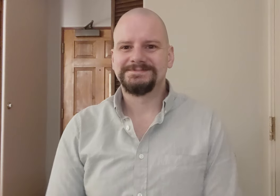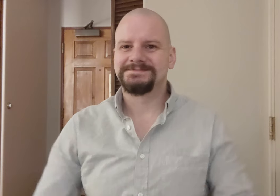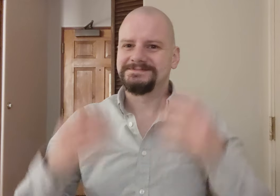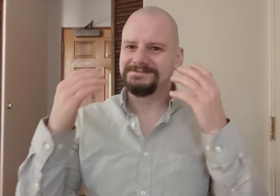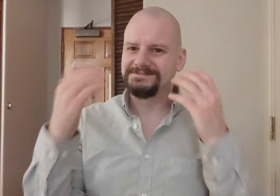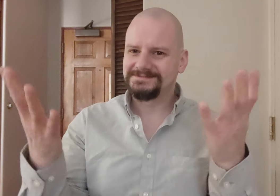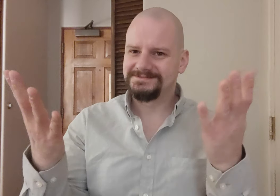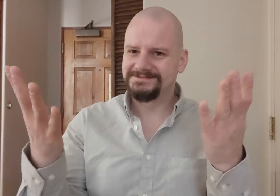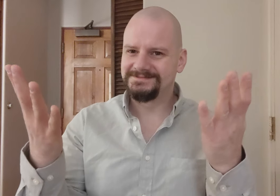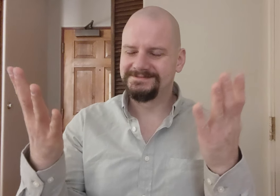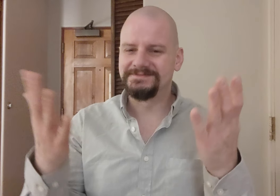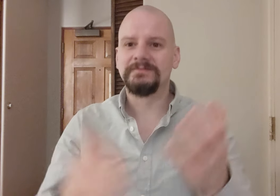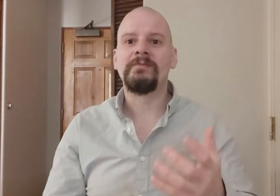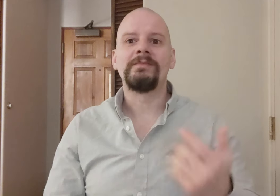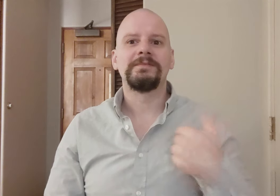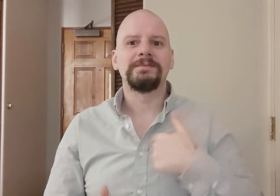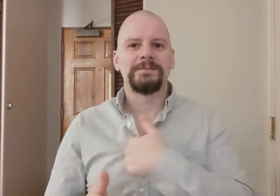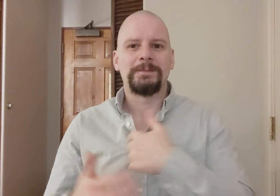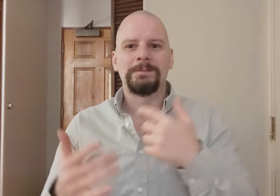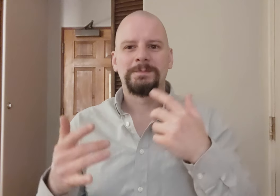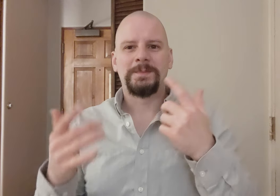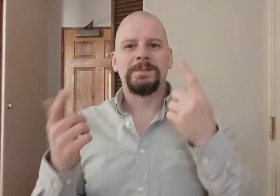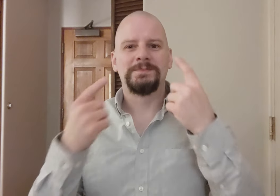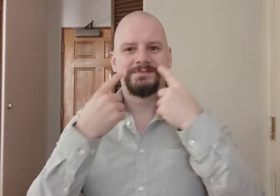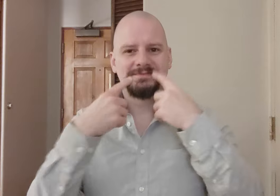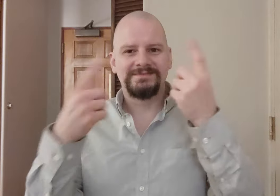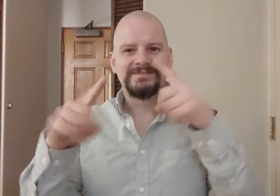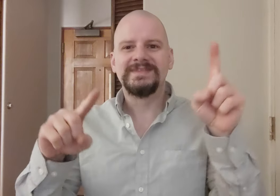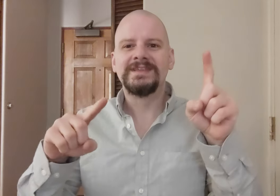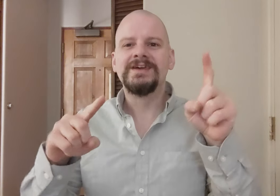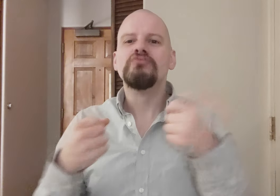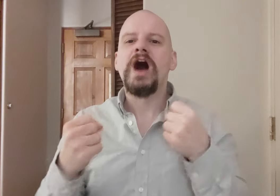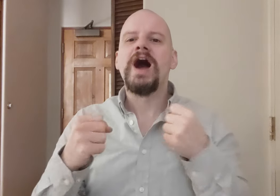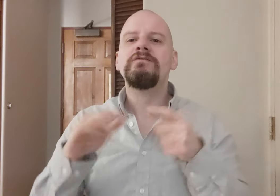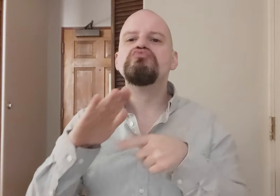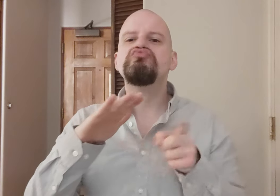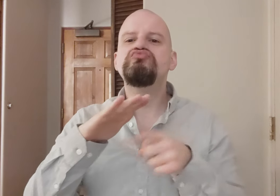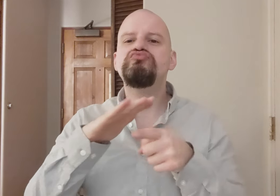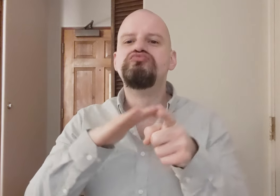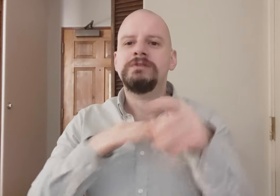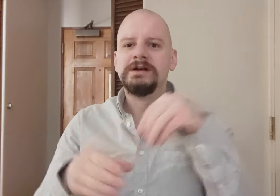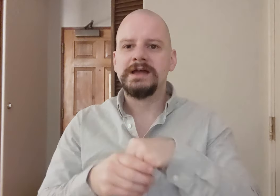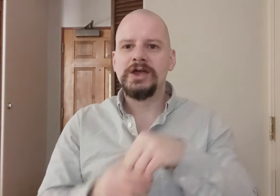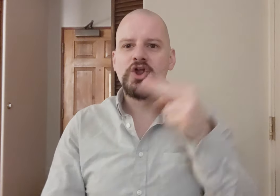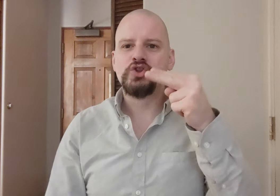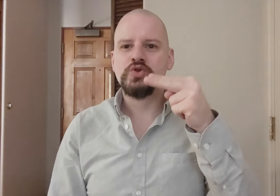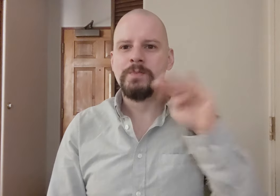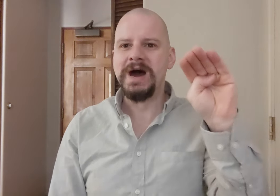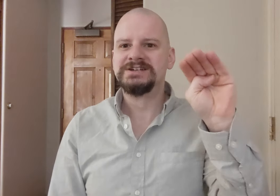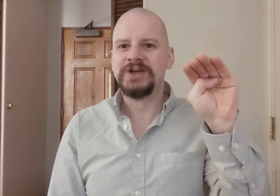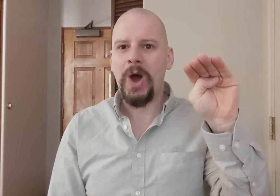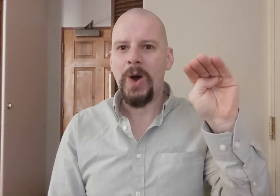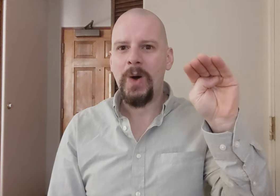There, we have made a road trip in New Mexico!